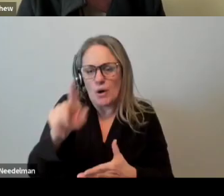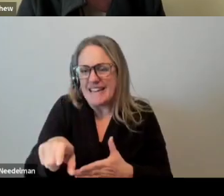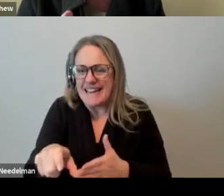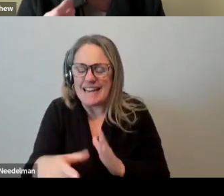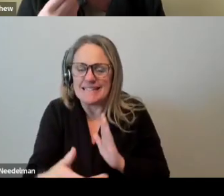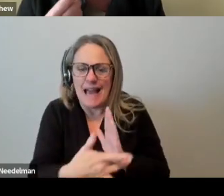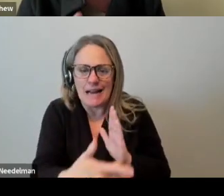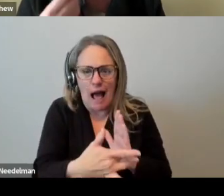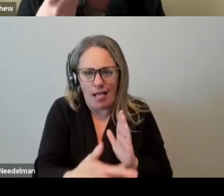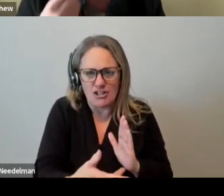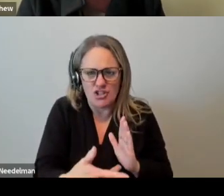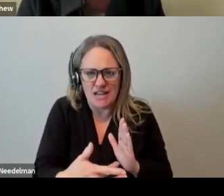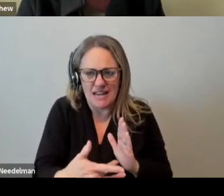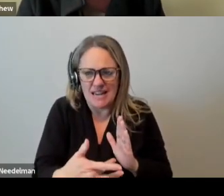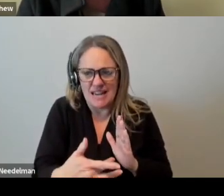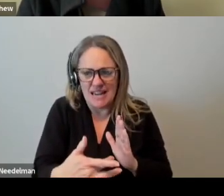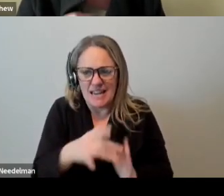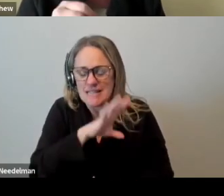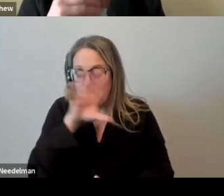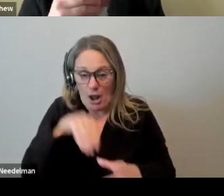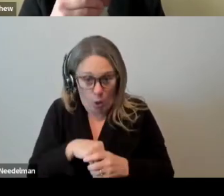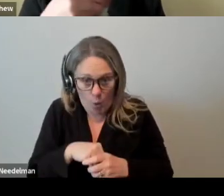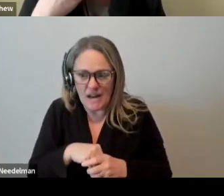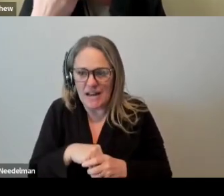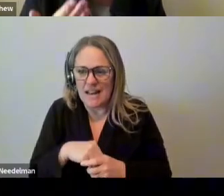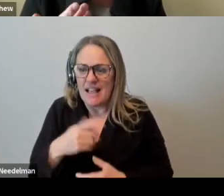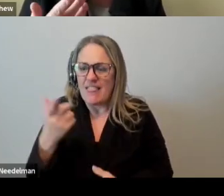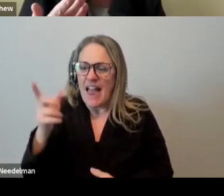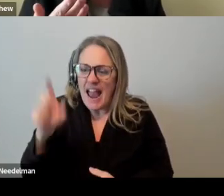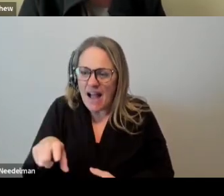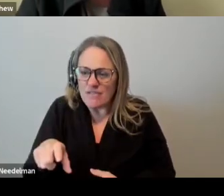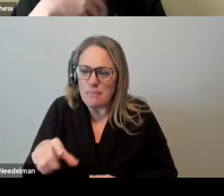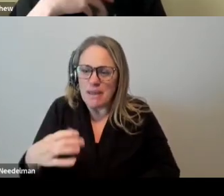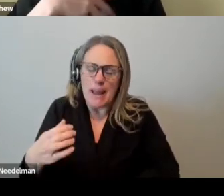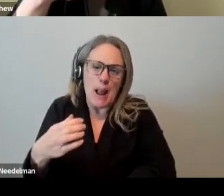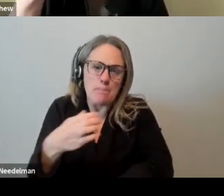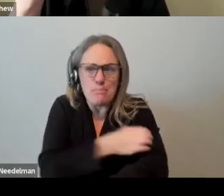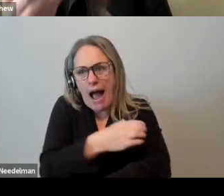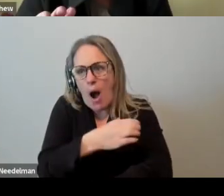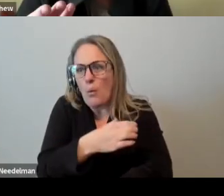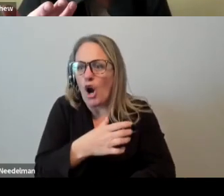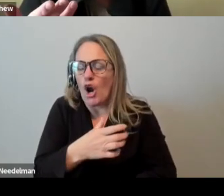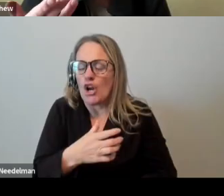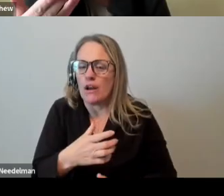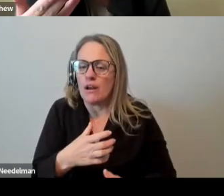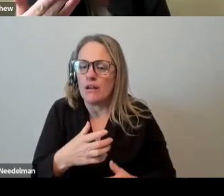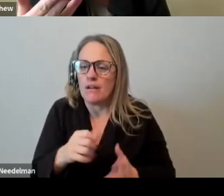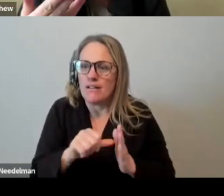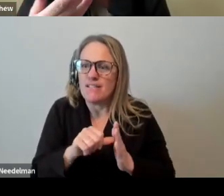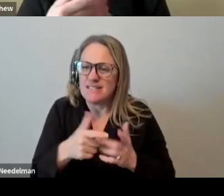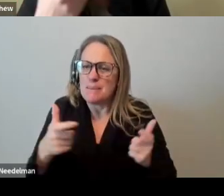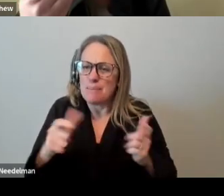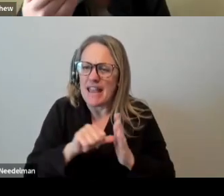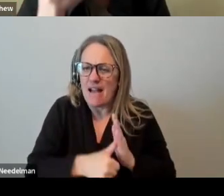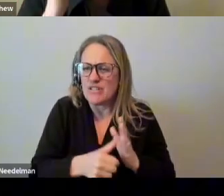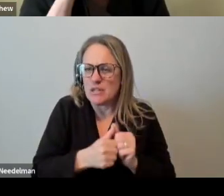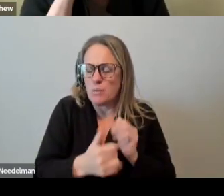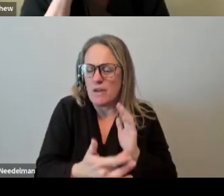in the terminology of Tanya Sikowski - need to be empowered. Like there's this huge impetus with the technology rhetoric